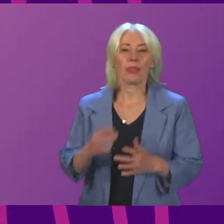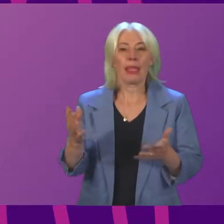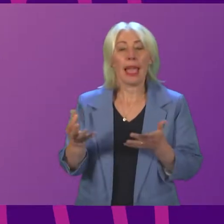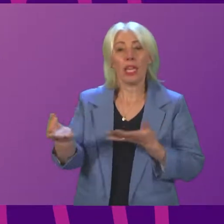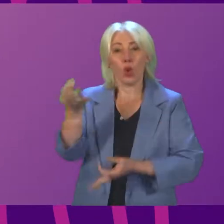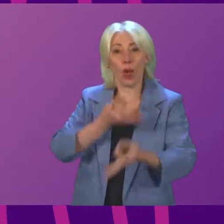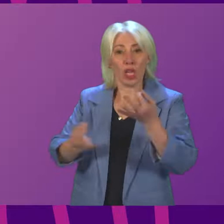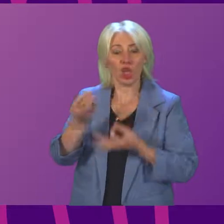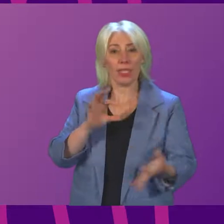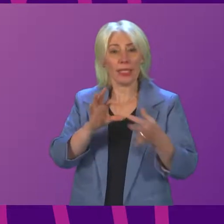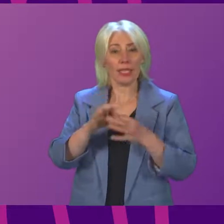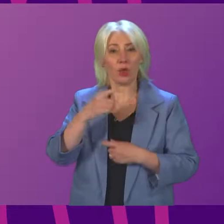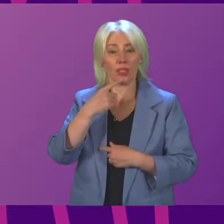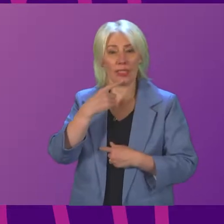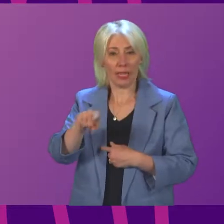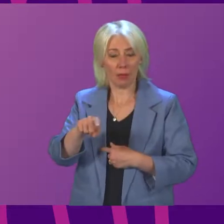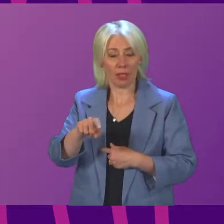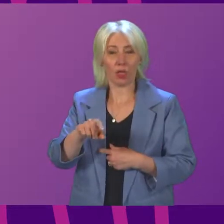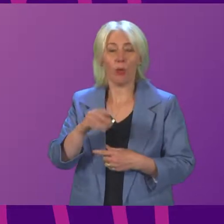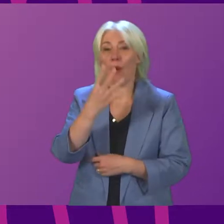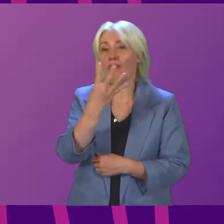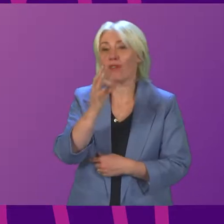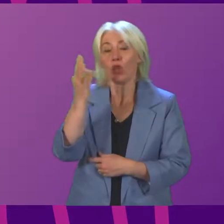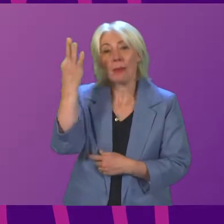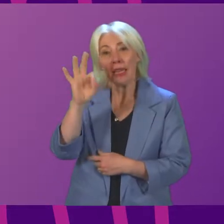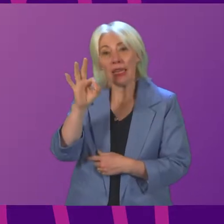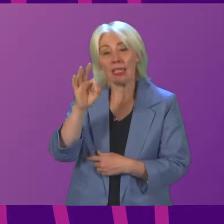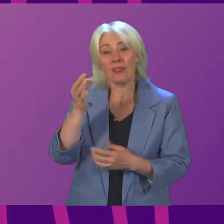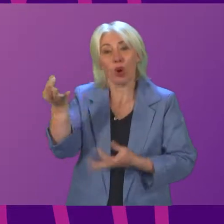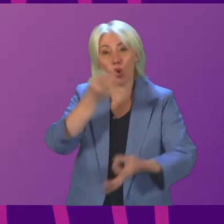allow around 40 minutes for questions, after which we will move on to the next item of business.